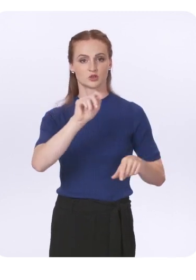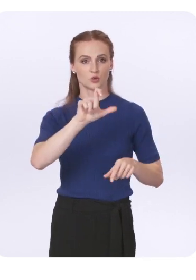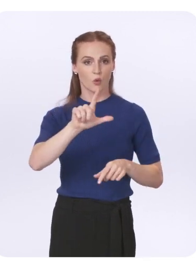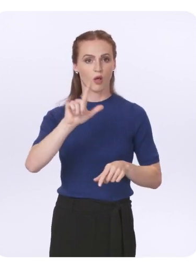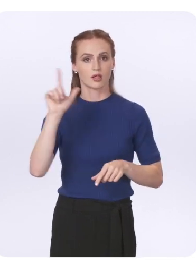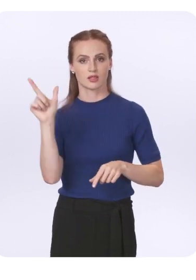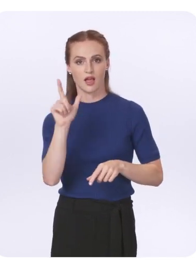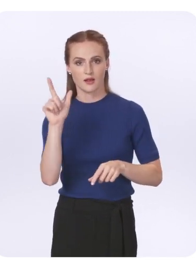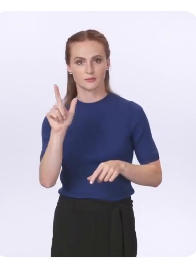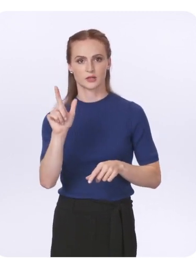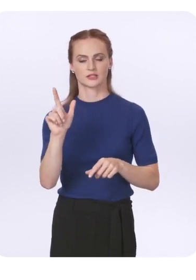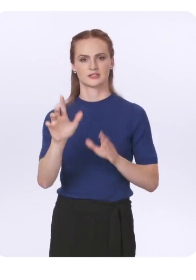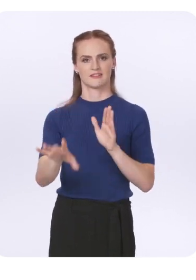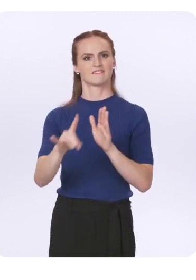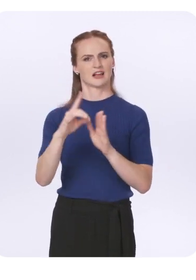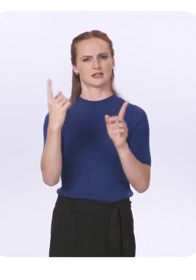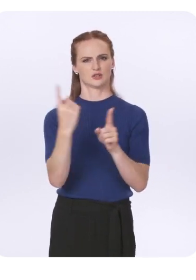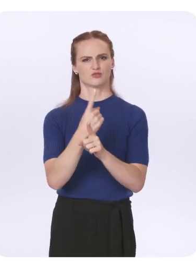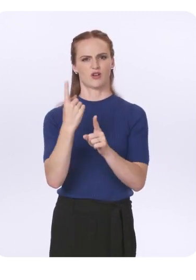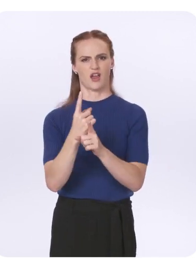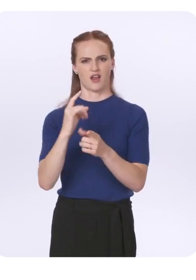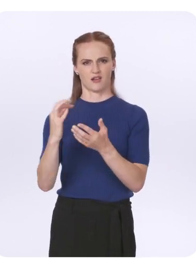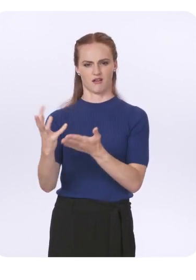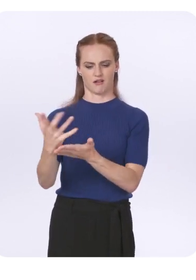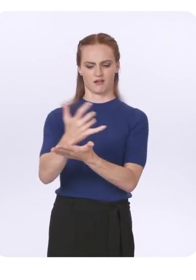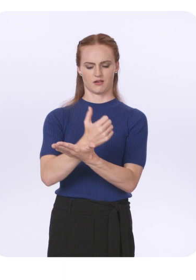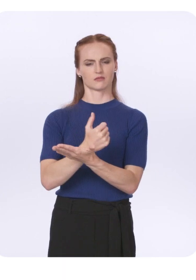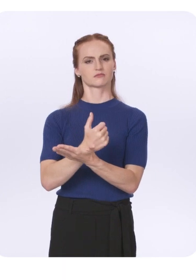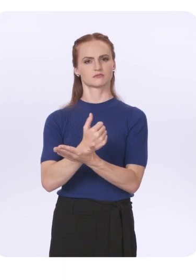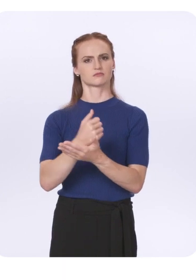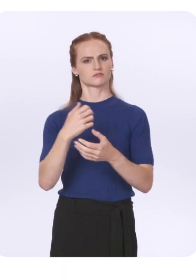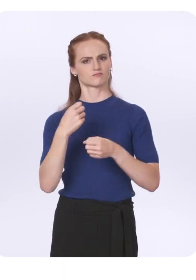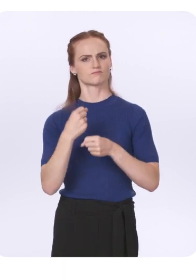not always straightforward. We’ve taken that feedback to heart.